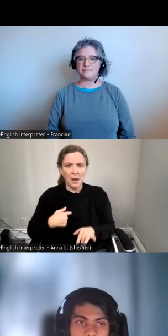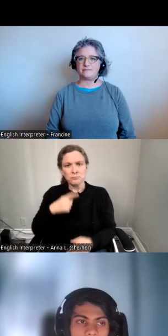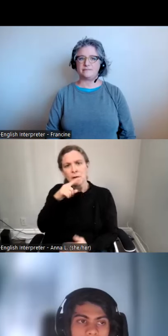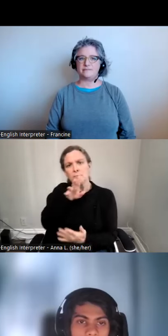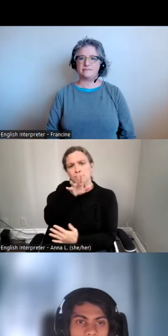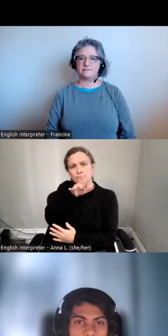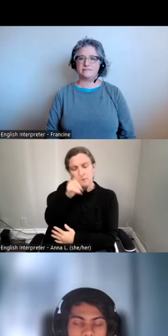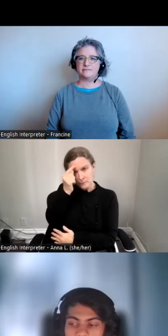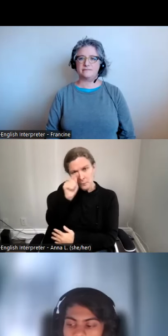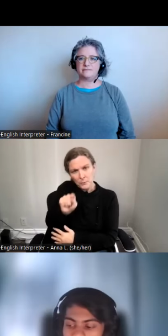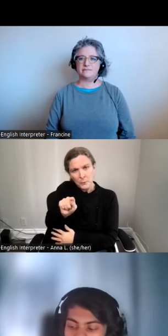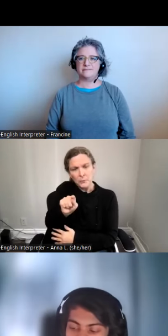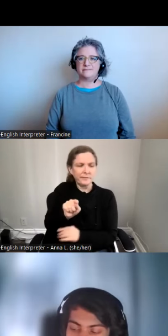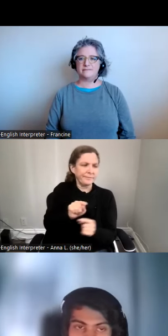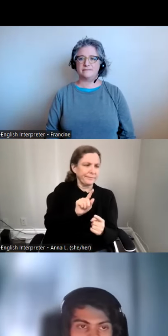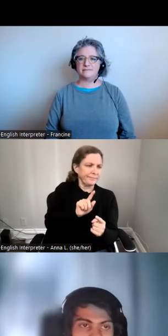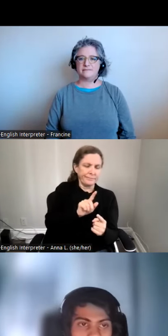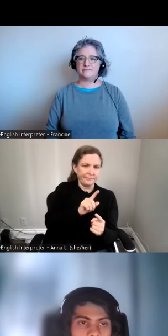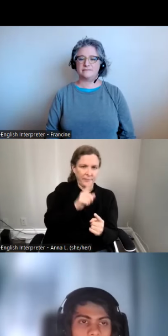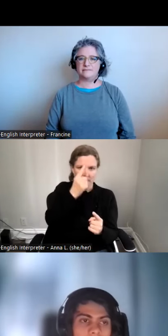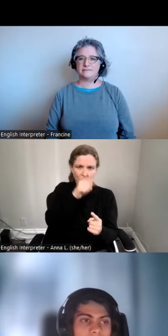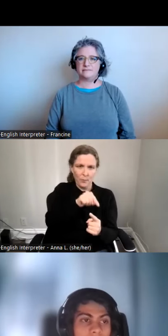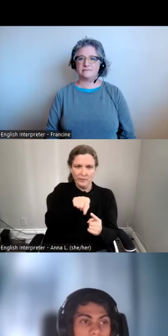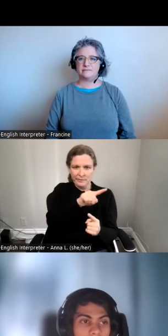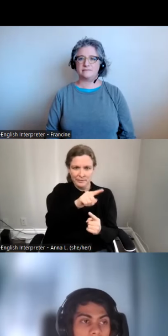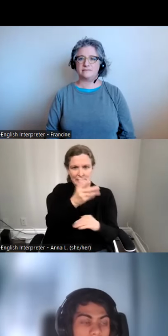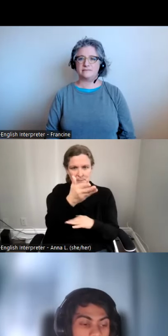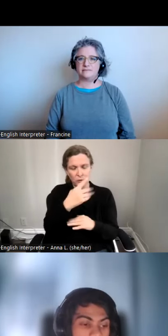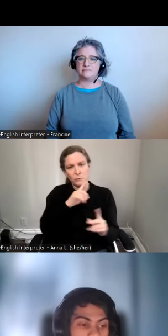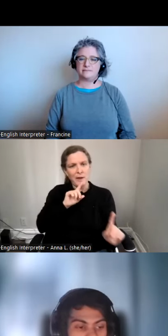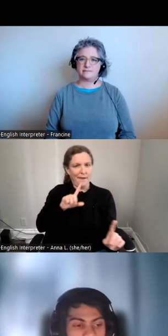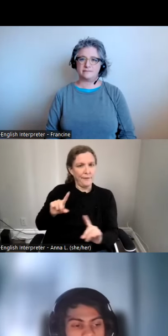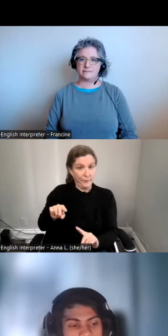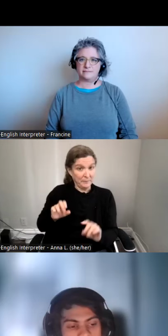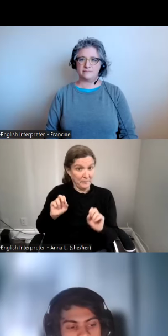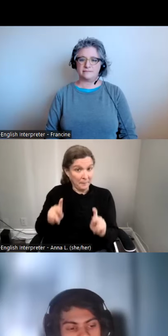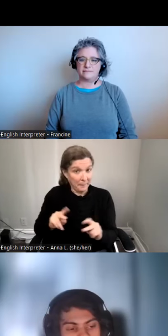you can raise your hand in the chat and we will call money,